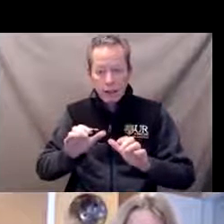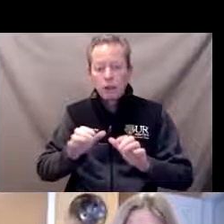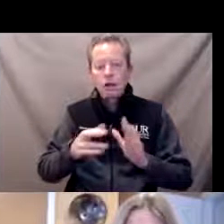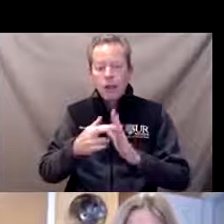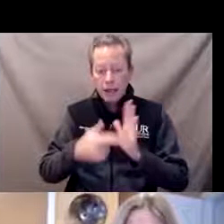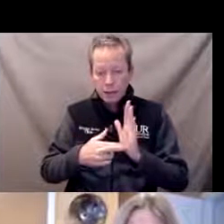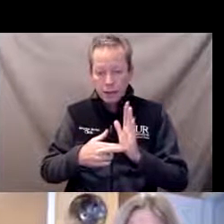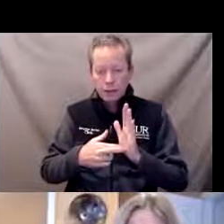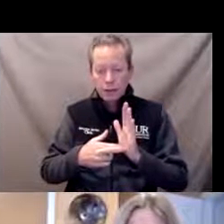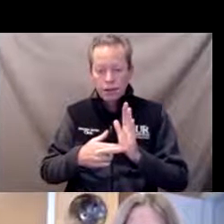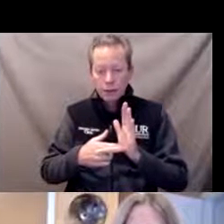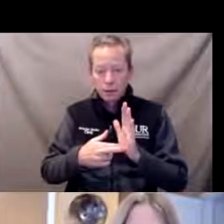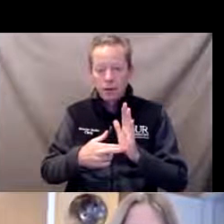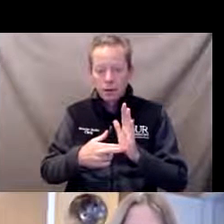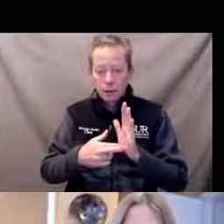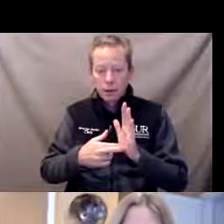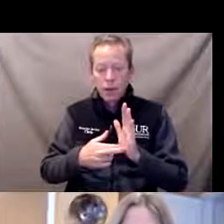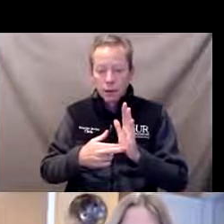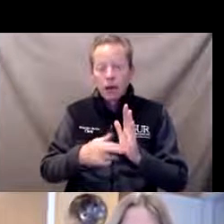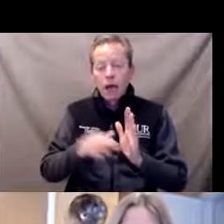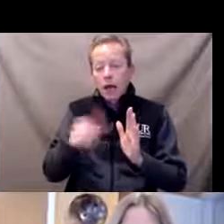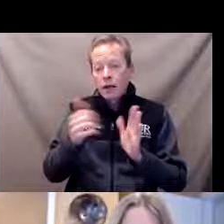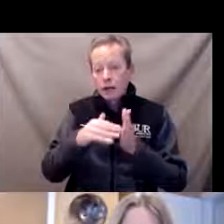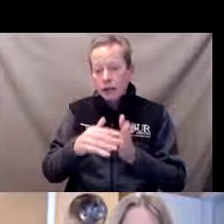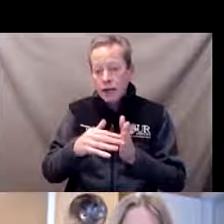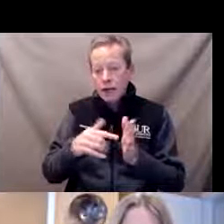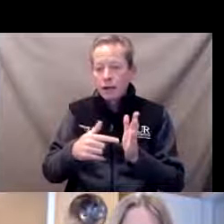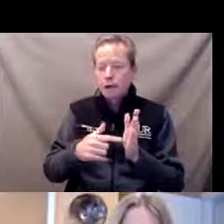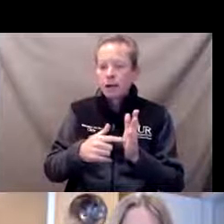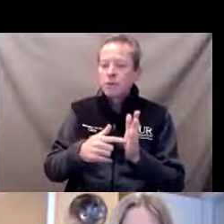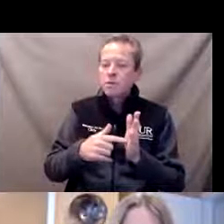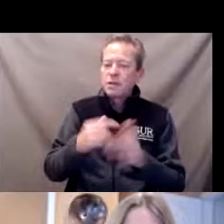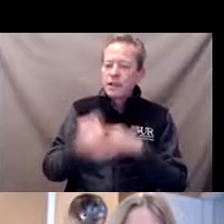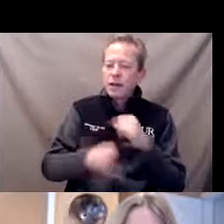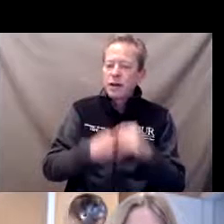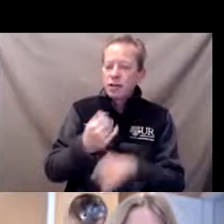and another study and this one was international in Hong Kong, the